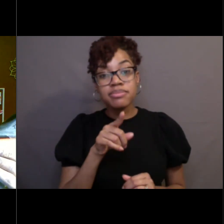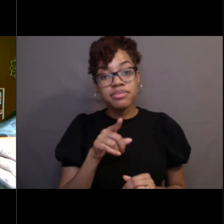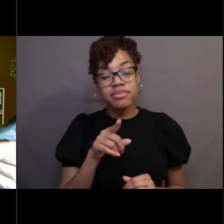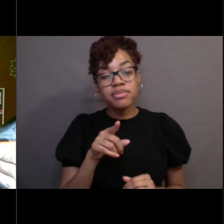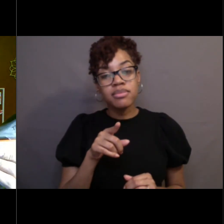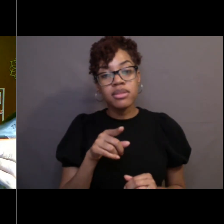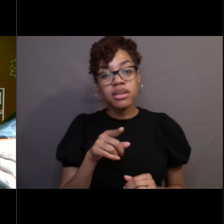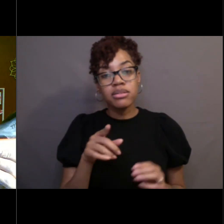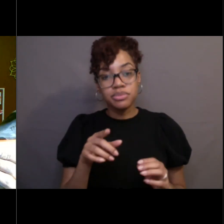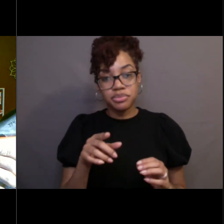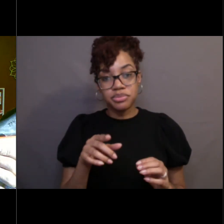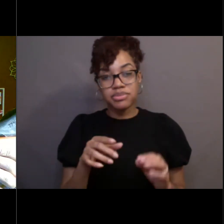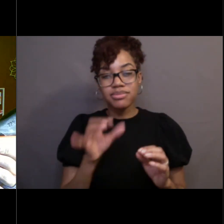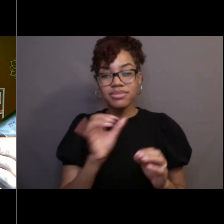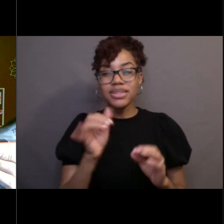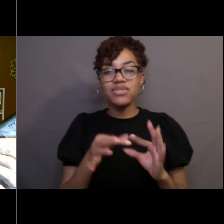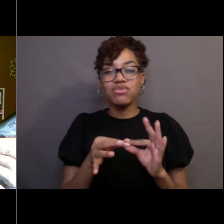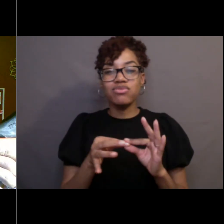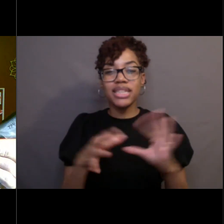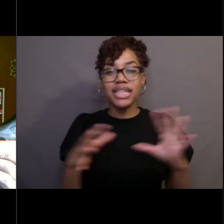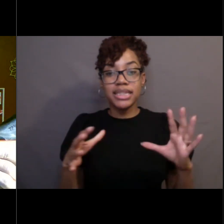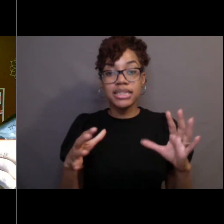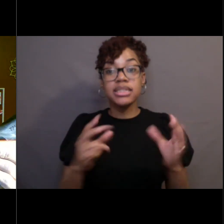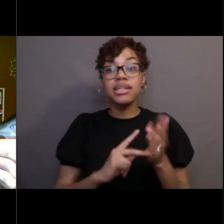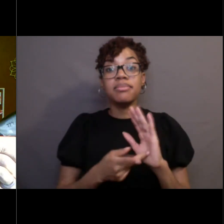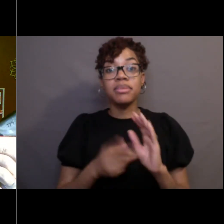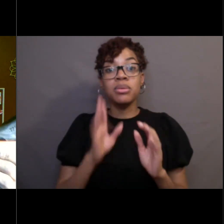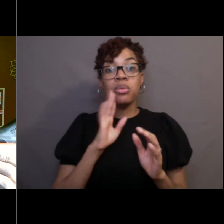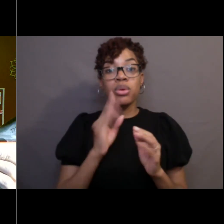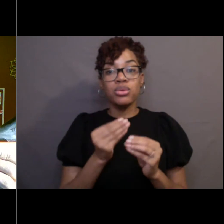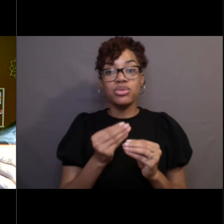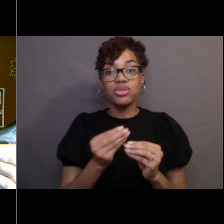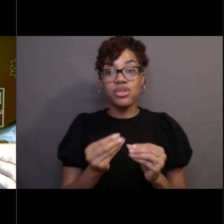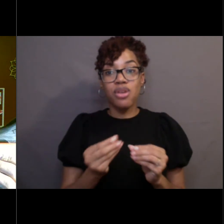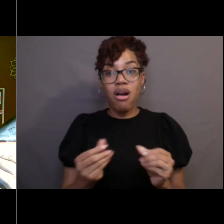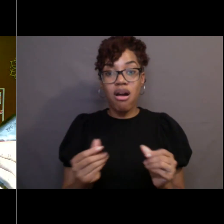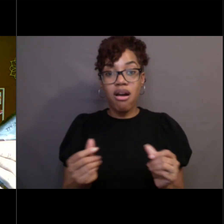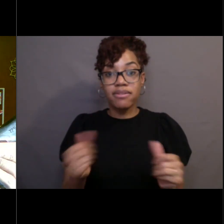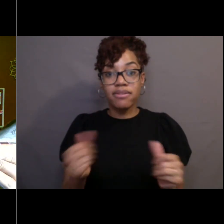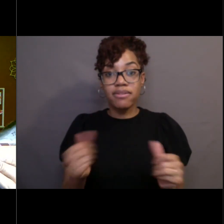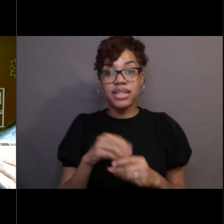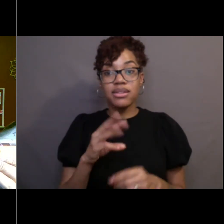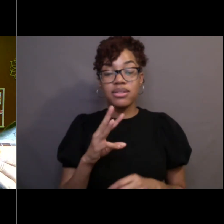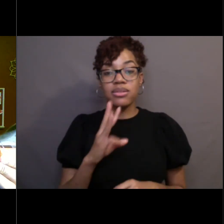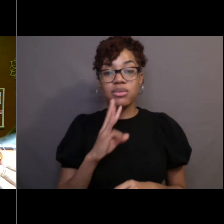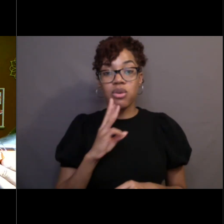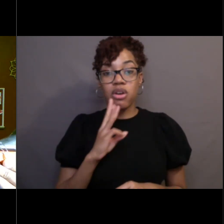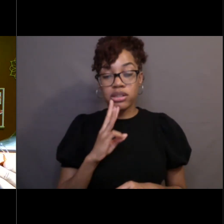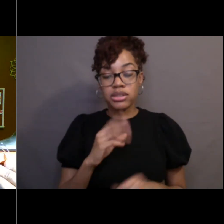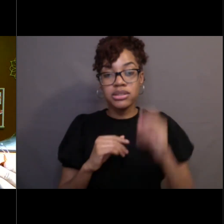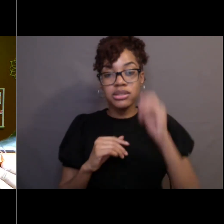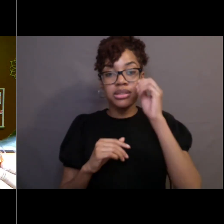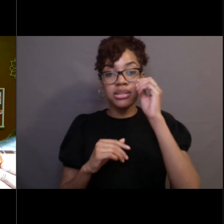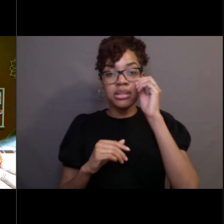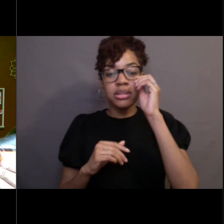It is a special metal that dissolves at a very specific rate in the ocean. And we know that rate when we buy that thing,